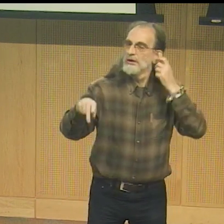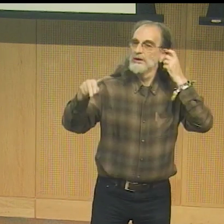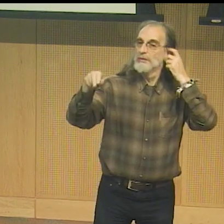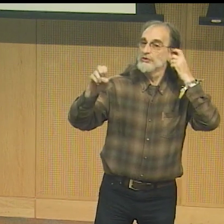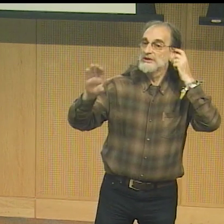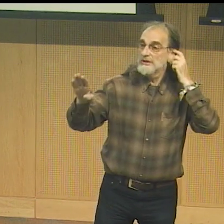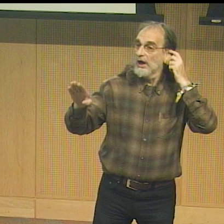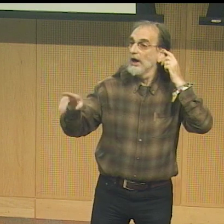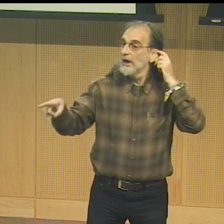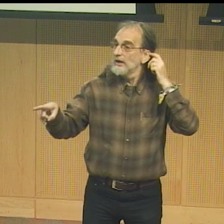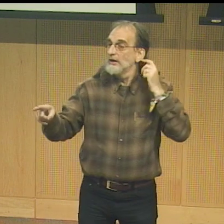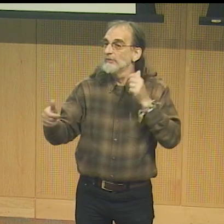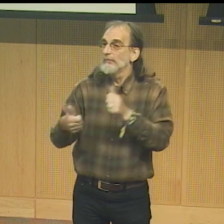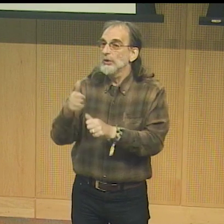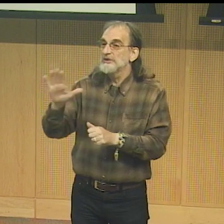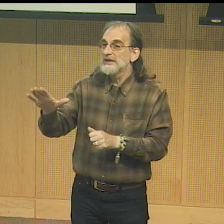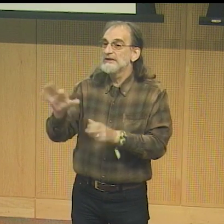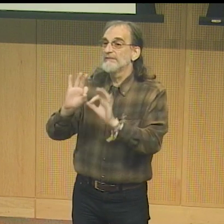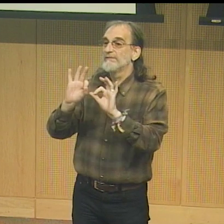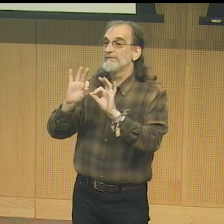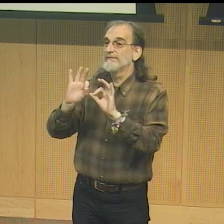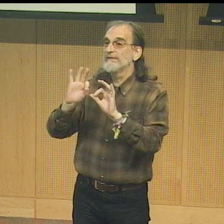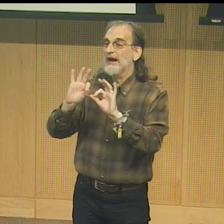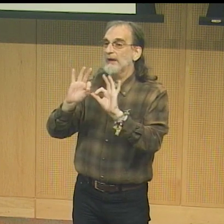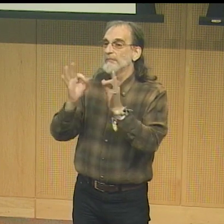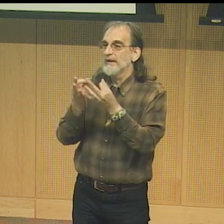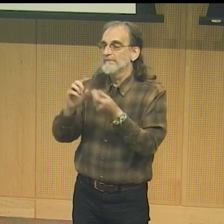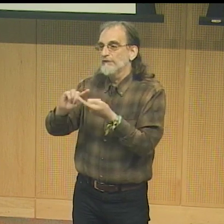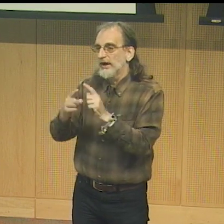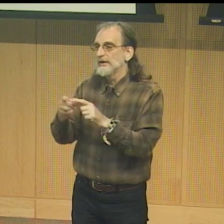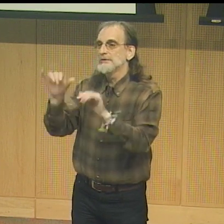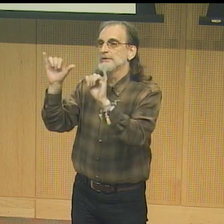He was telling me that most of his family and friends stay in Nebraska.